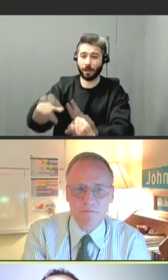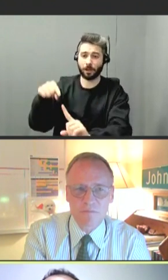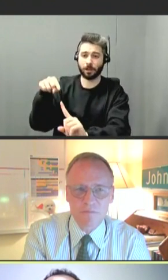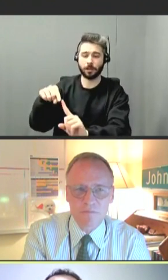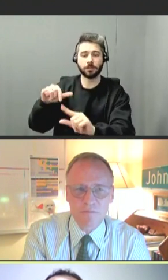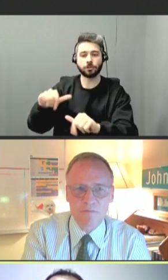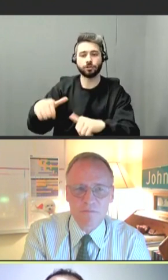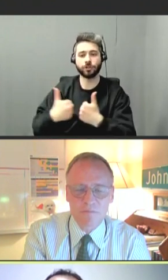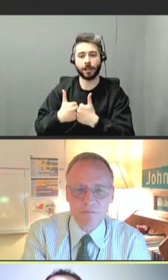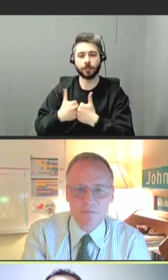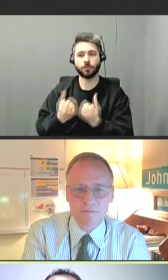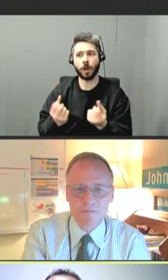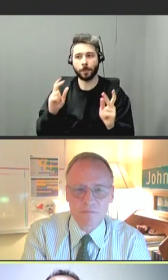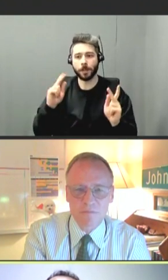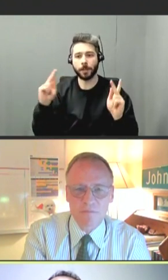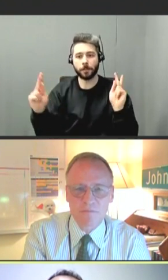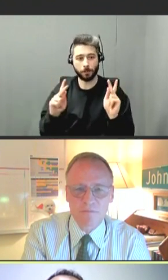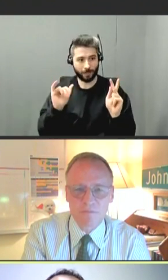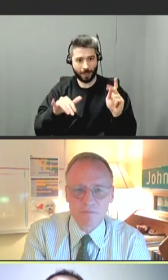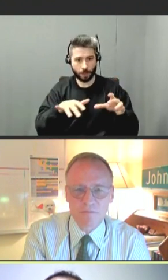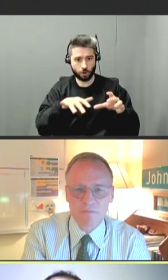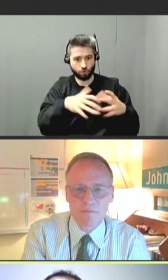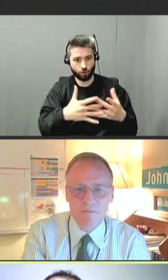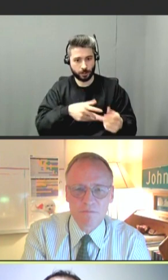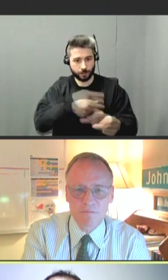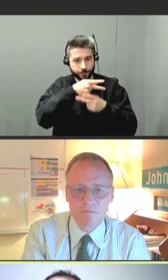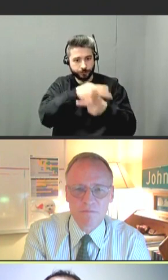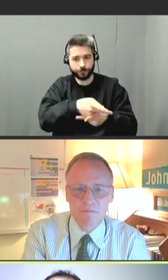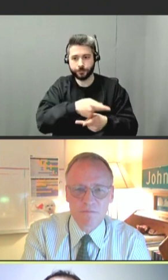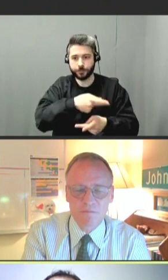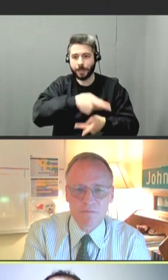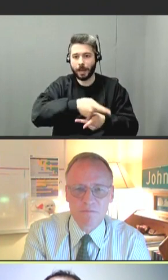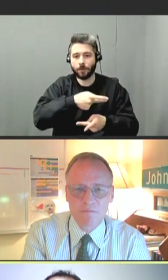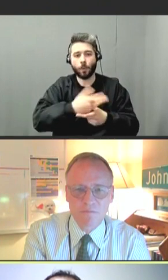actually are in the group that you're caring for, whether -- their concerns and their disparities.